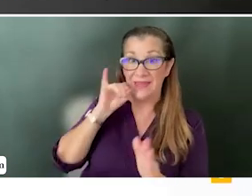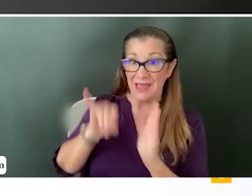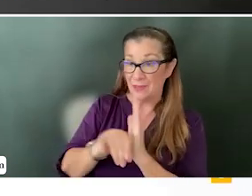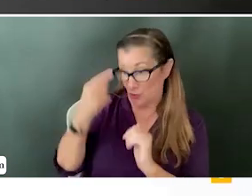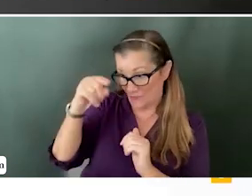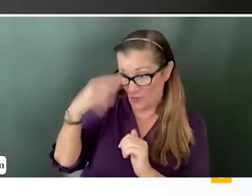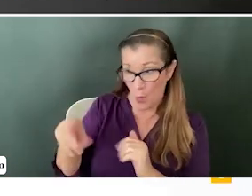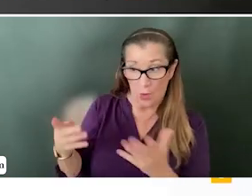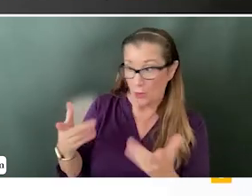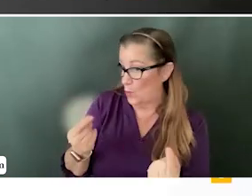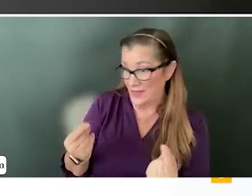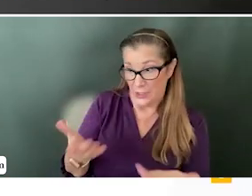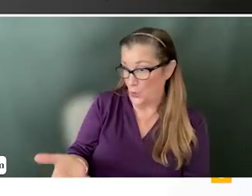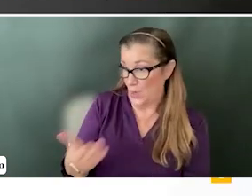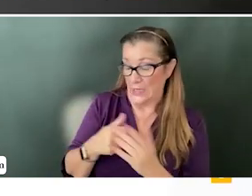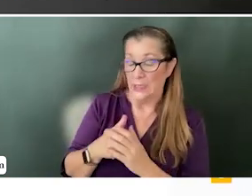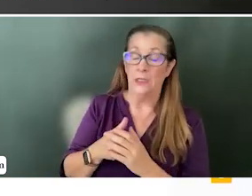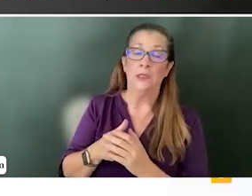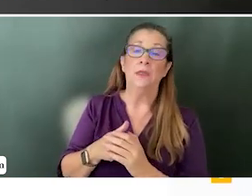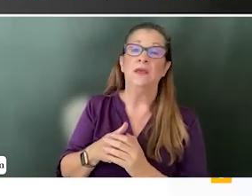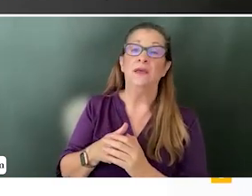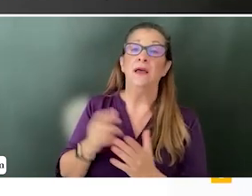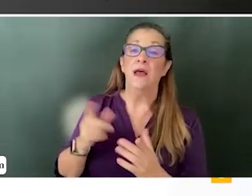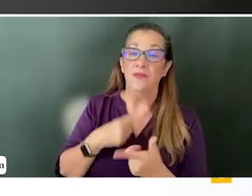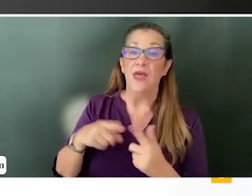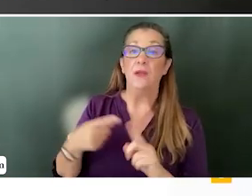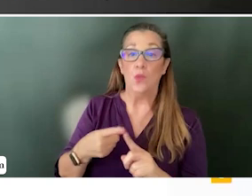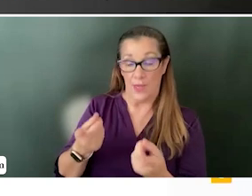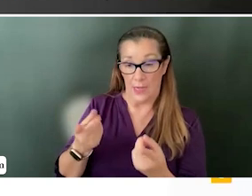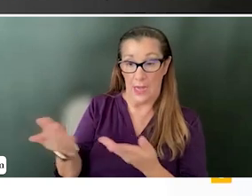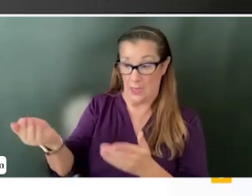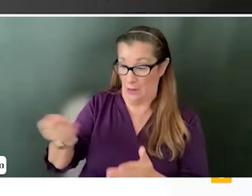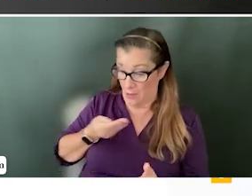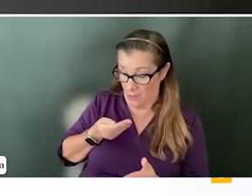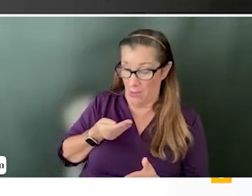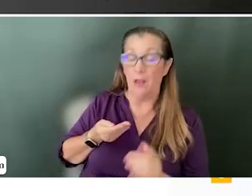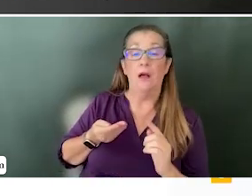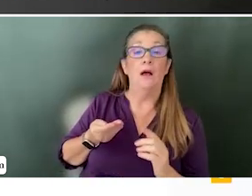What are they doing? Um, then when that comes to you, it may be mostly done.